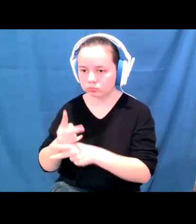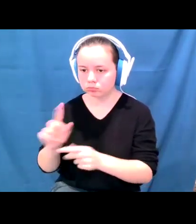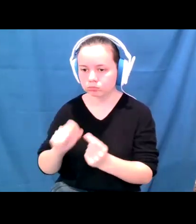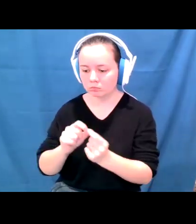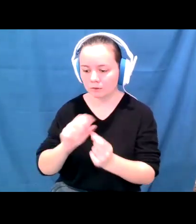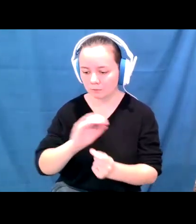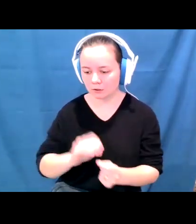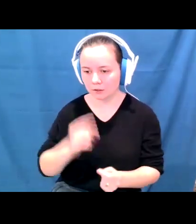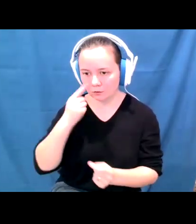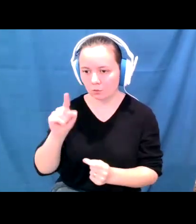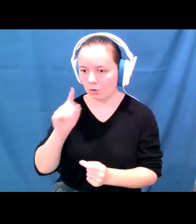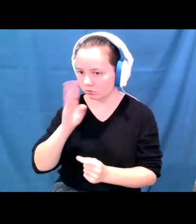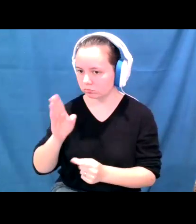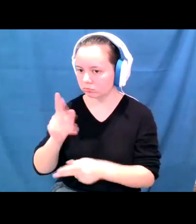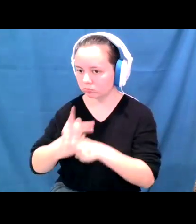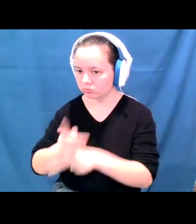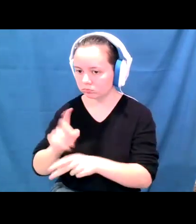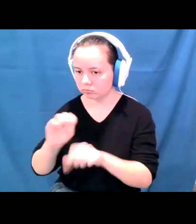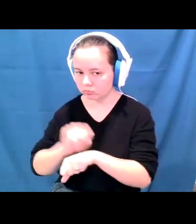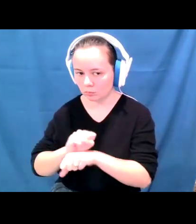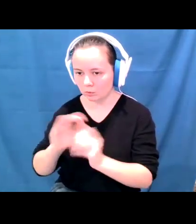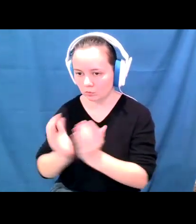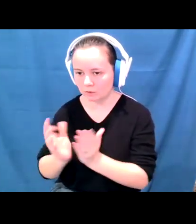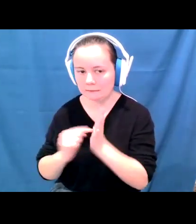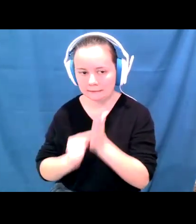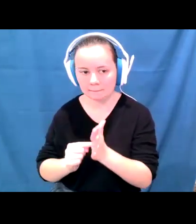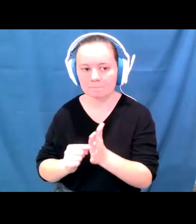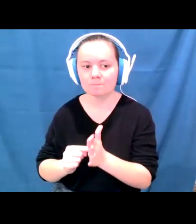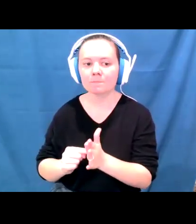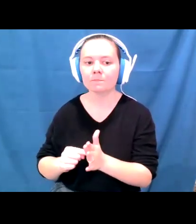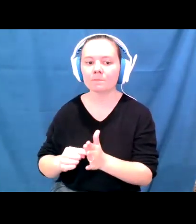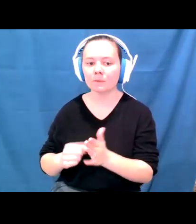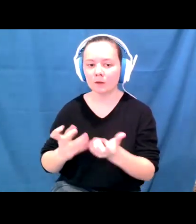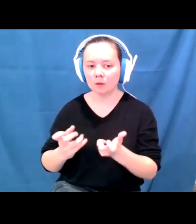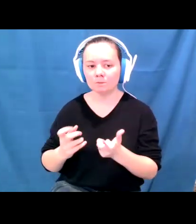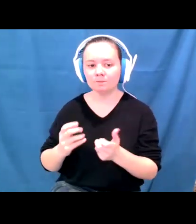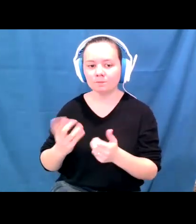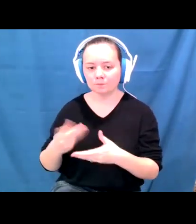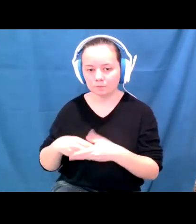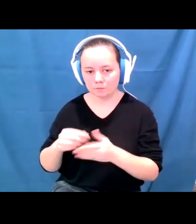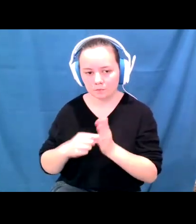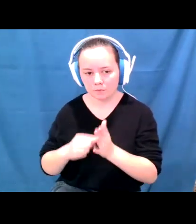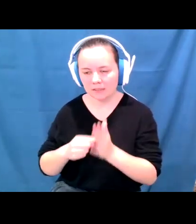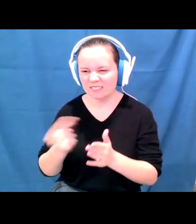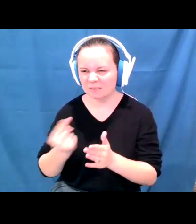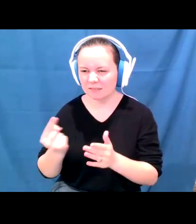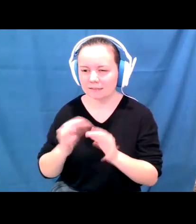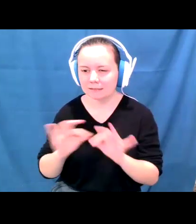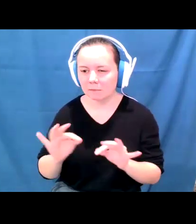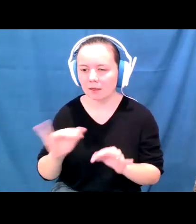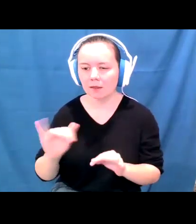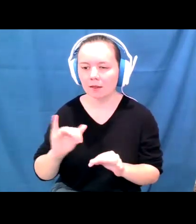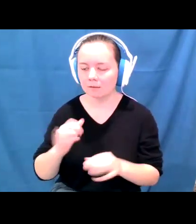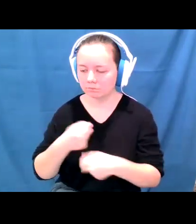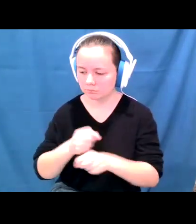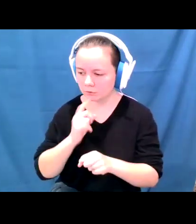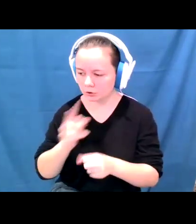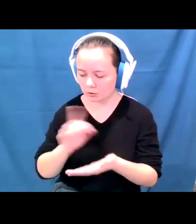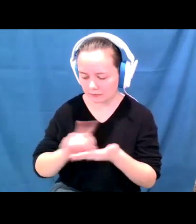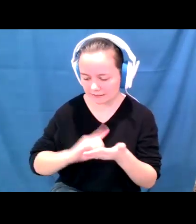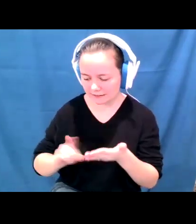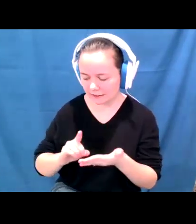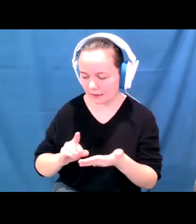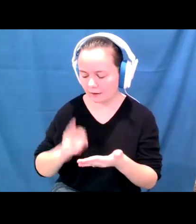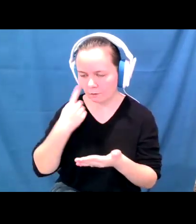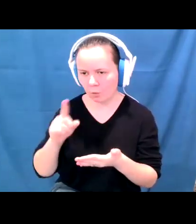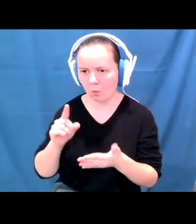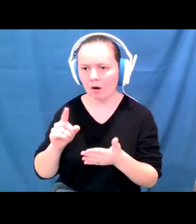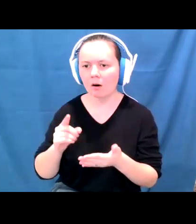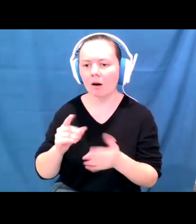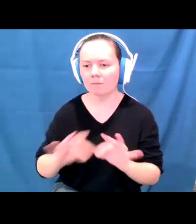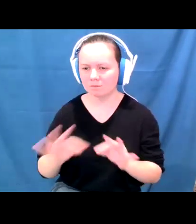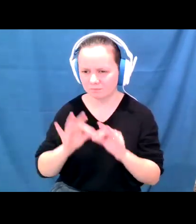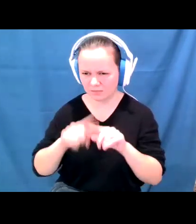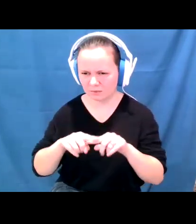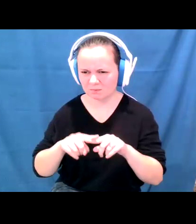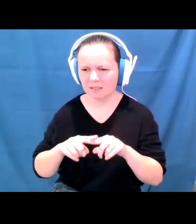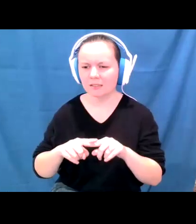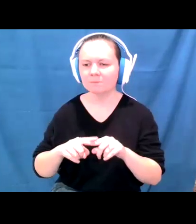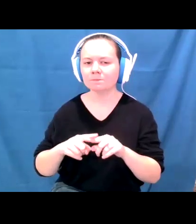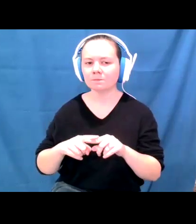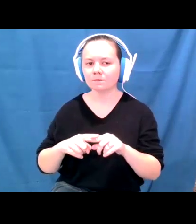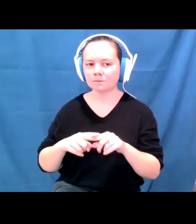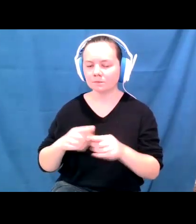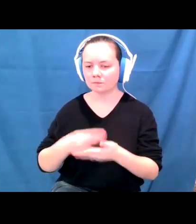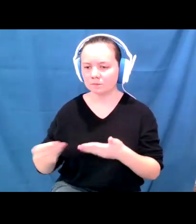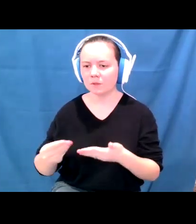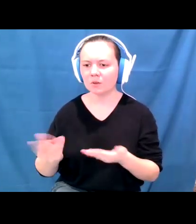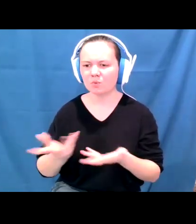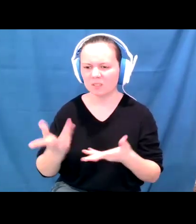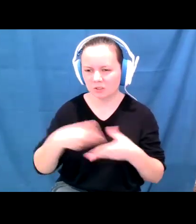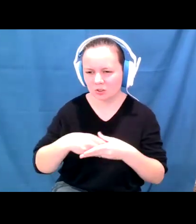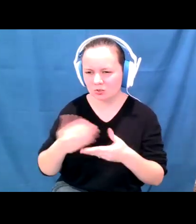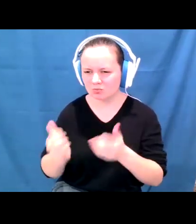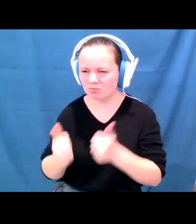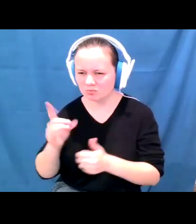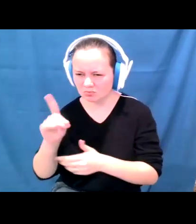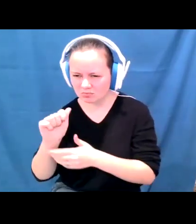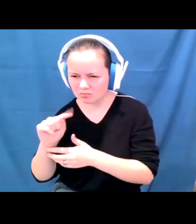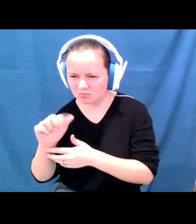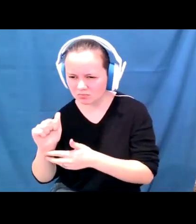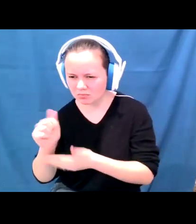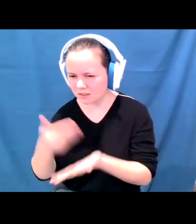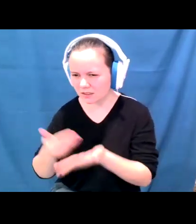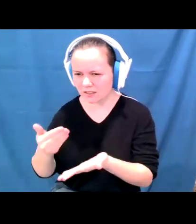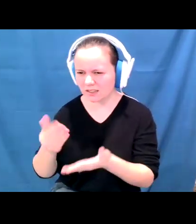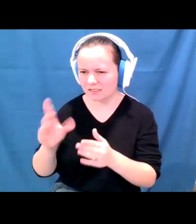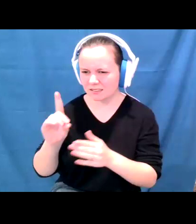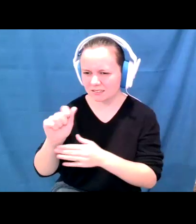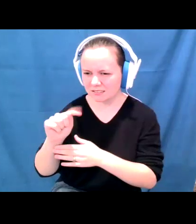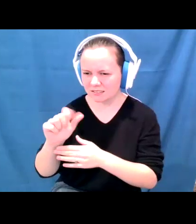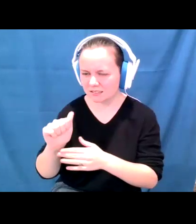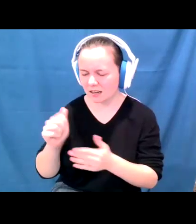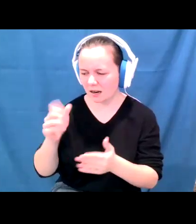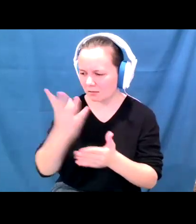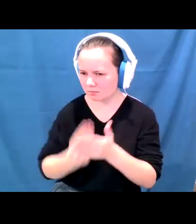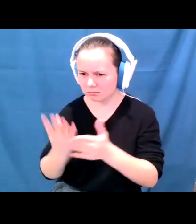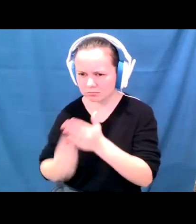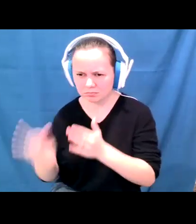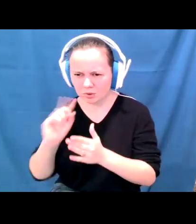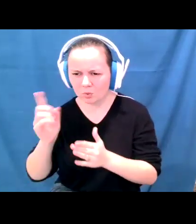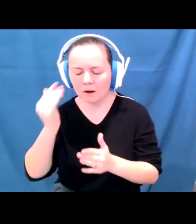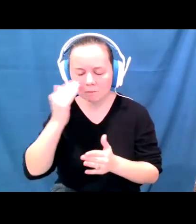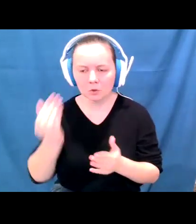we included all aspects of creating a value-based purchasing initiative in our examples, and even something as simple as determining the design of the value-based purchasing initiative, what measures should be included, what data is available for those measures, where do the data gaps exist? We know there are plenty of those when it comes to the workforce, the direct care workforce.